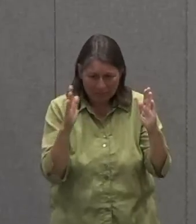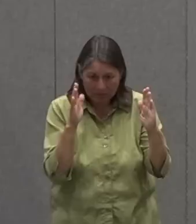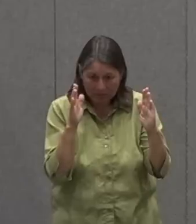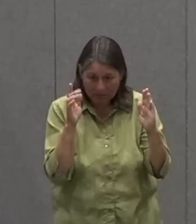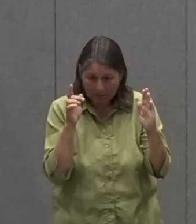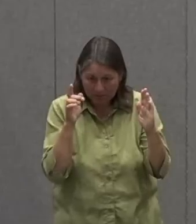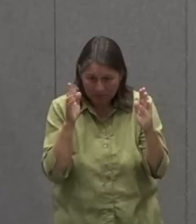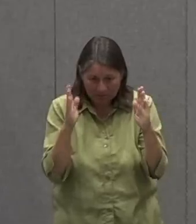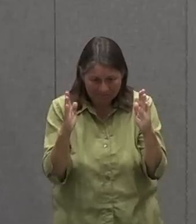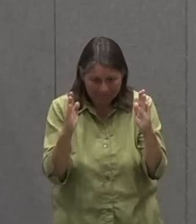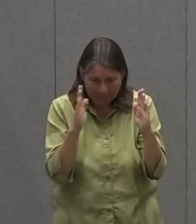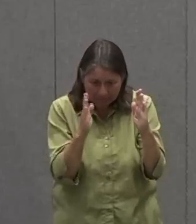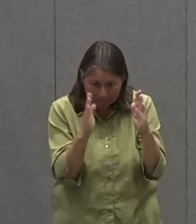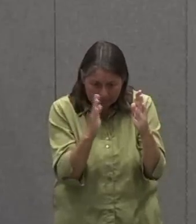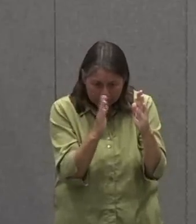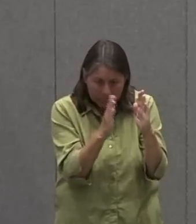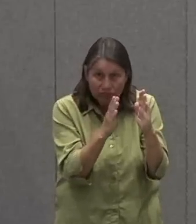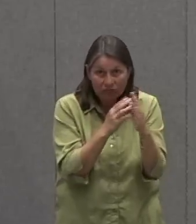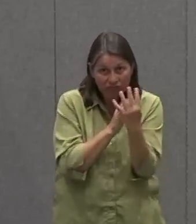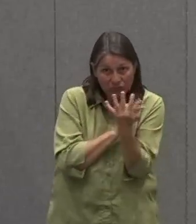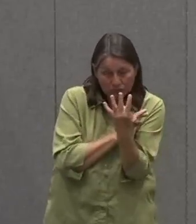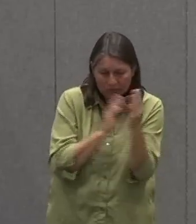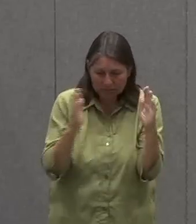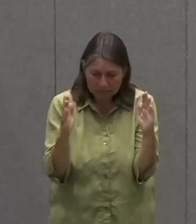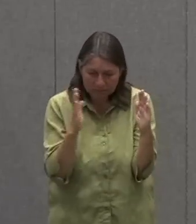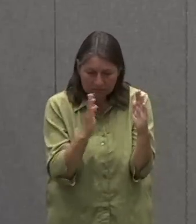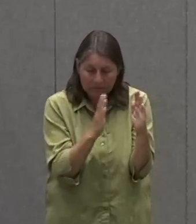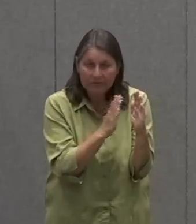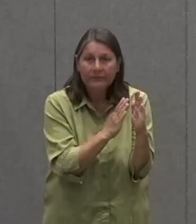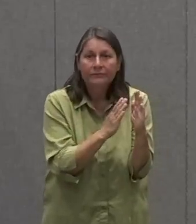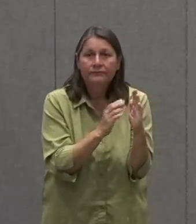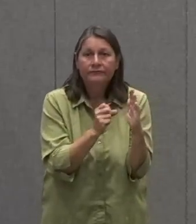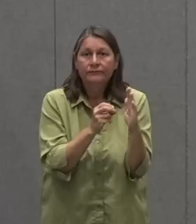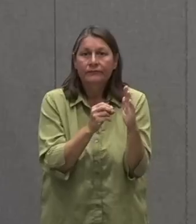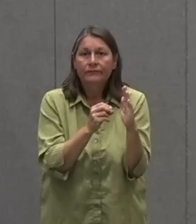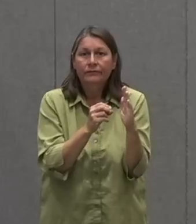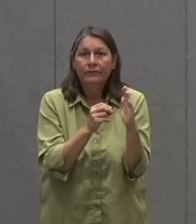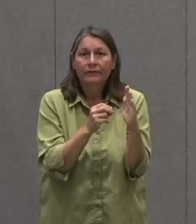I'm guessing this one is gonna be right here.